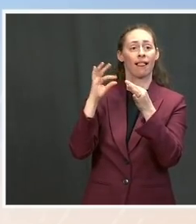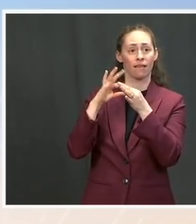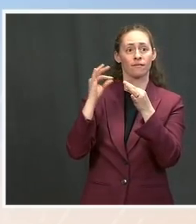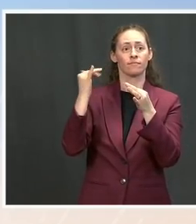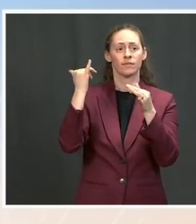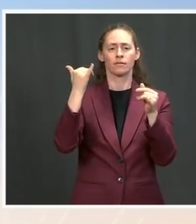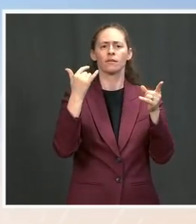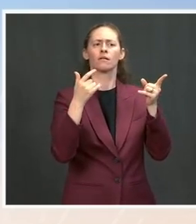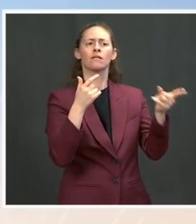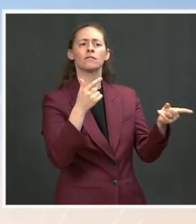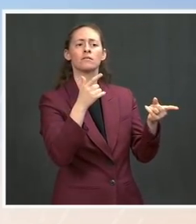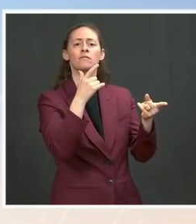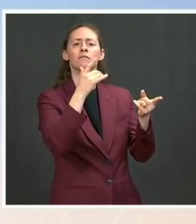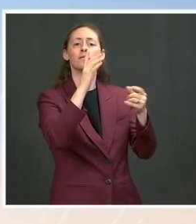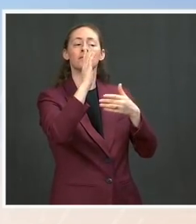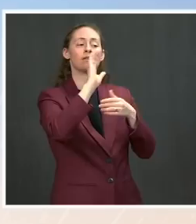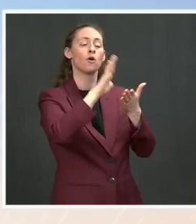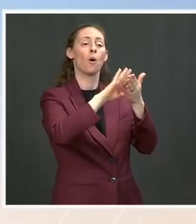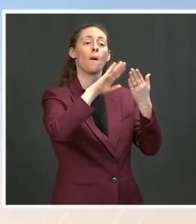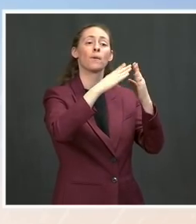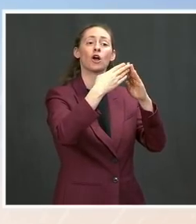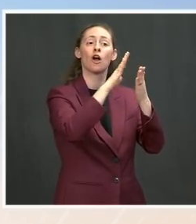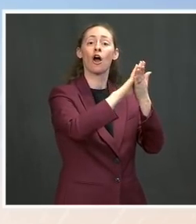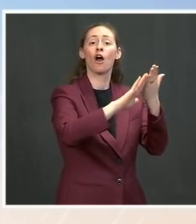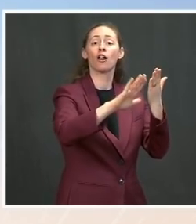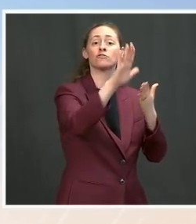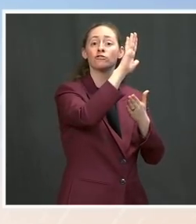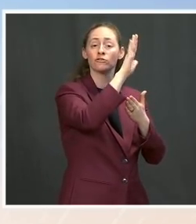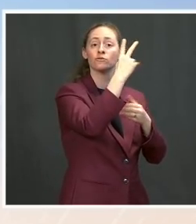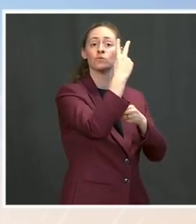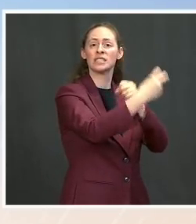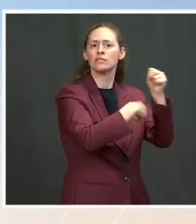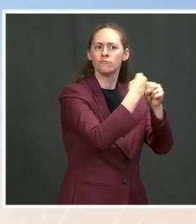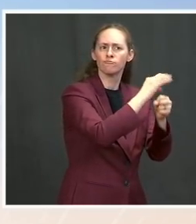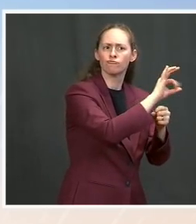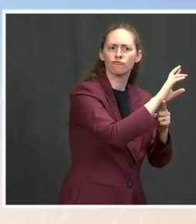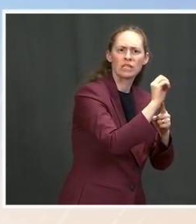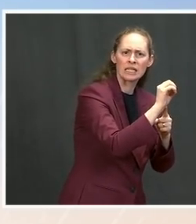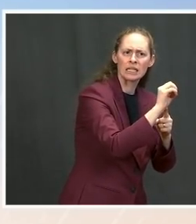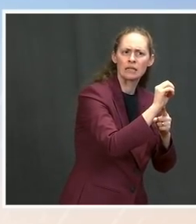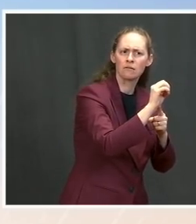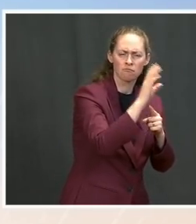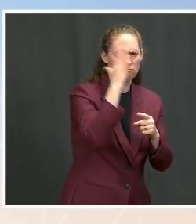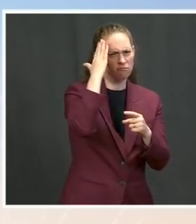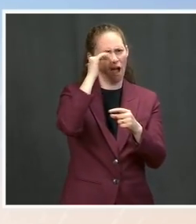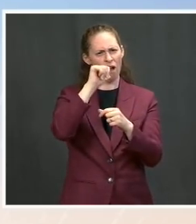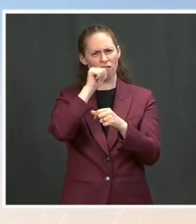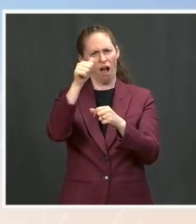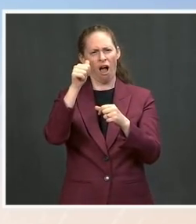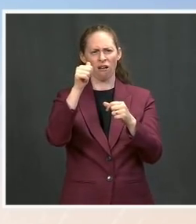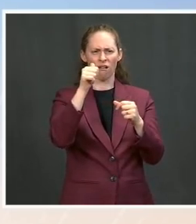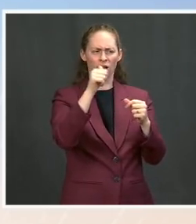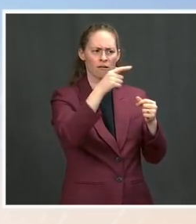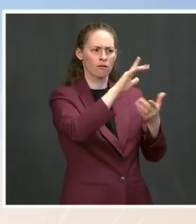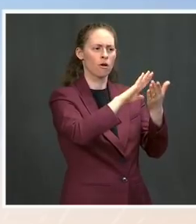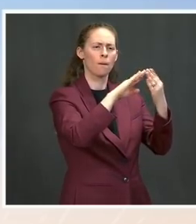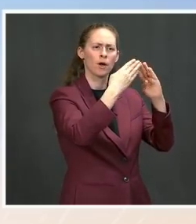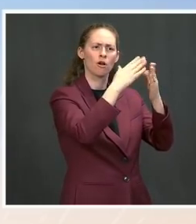Why did he not go through with that larger plan for free schooling at universities and college,